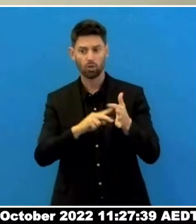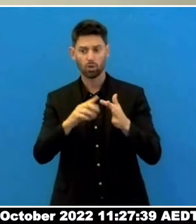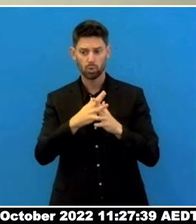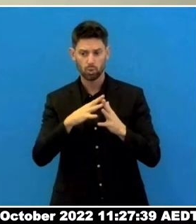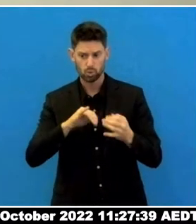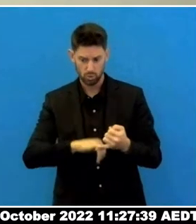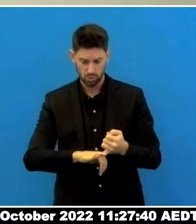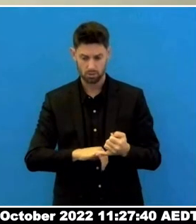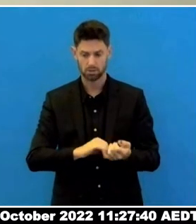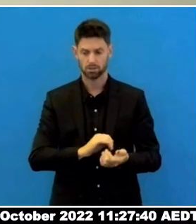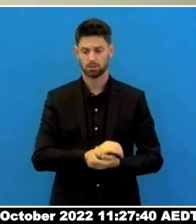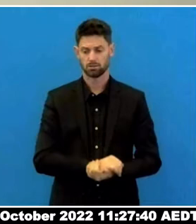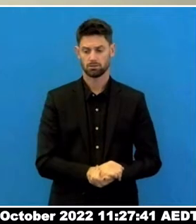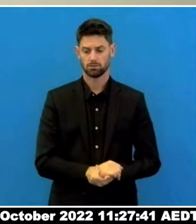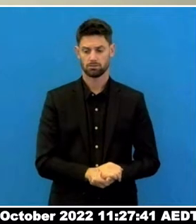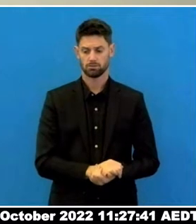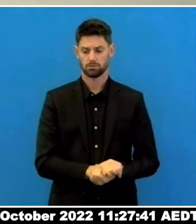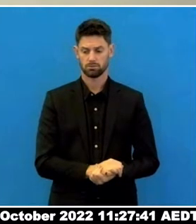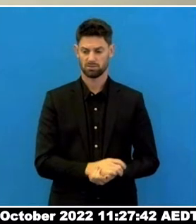my life killing, is hanging.